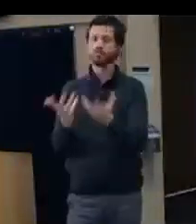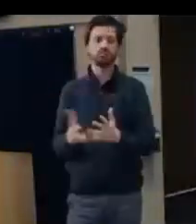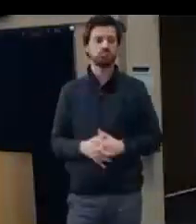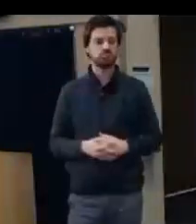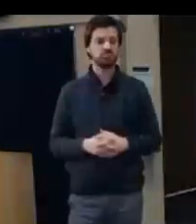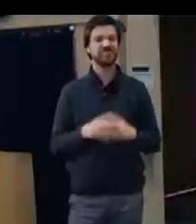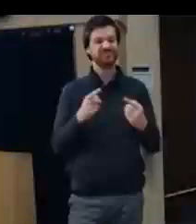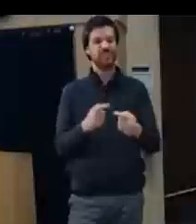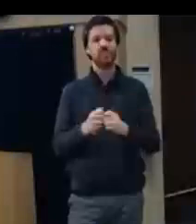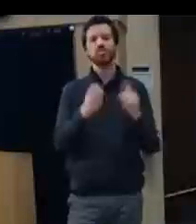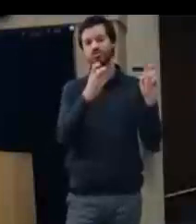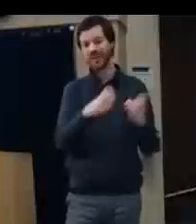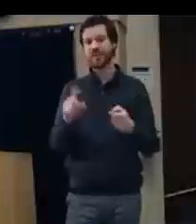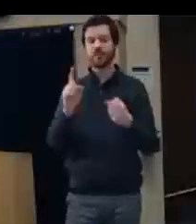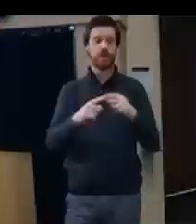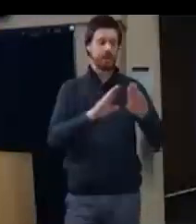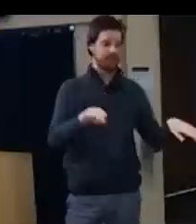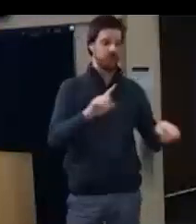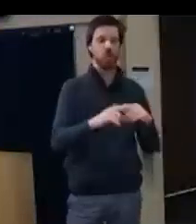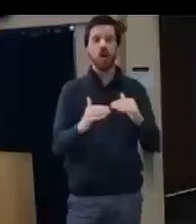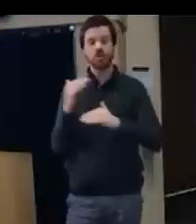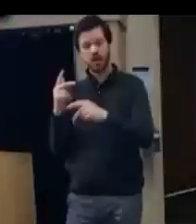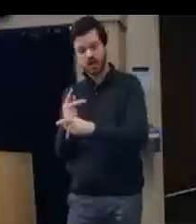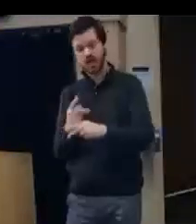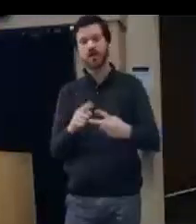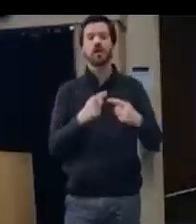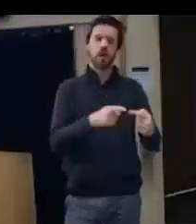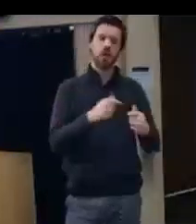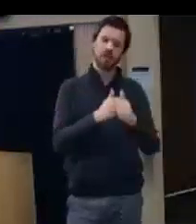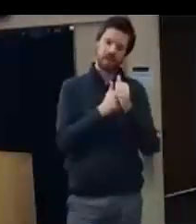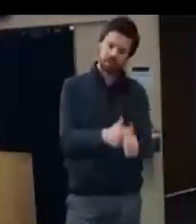difficulty with the transition from pediatric to adult care difficulty with adherence challenges